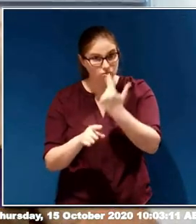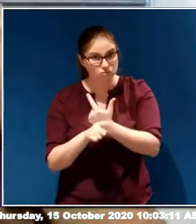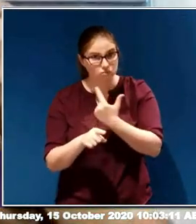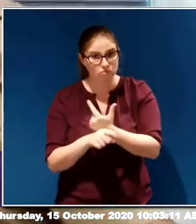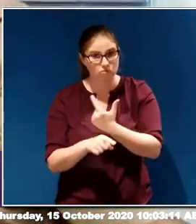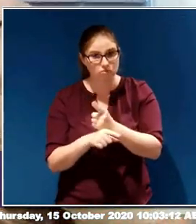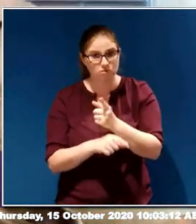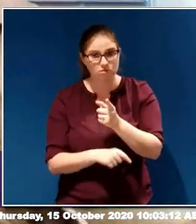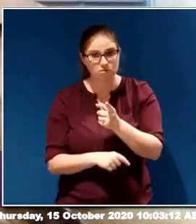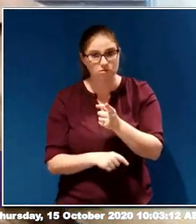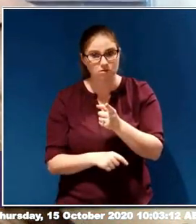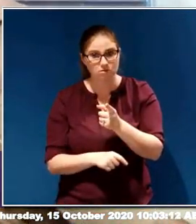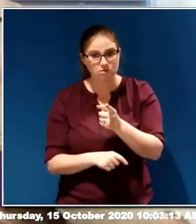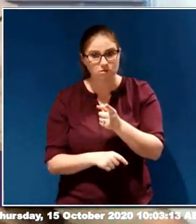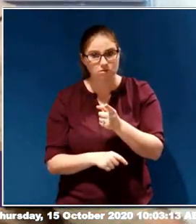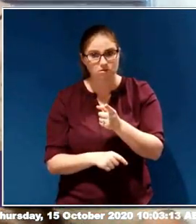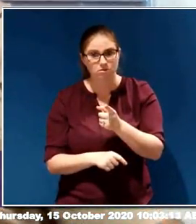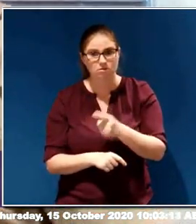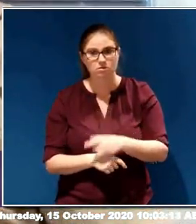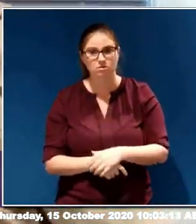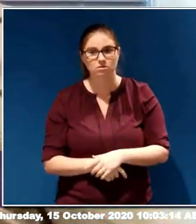Yes. I do.